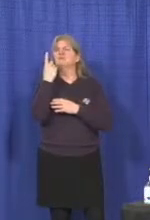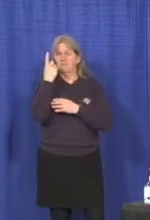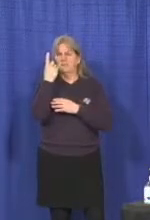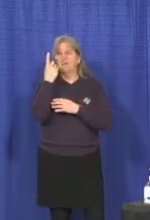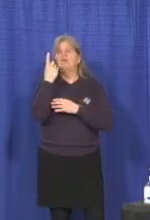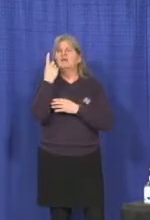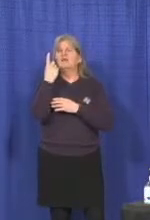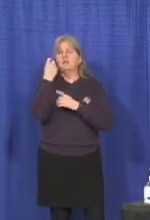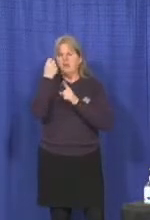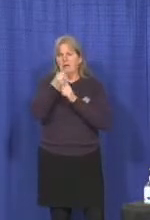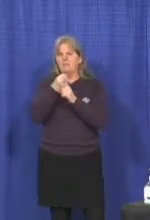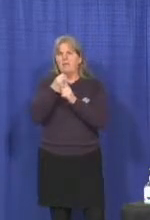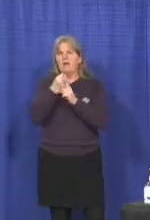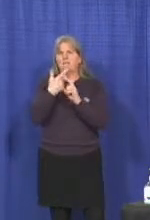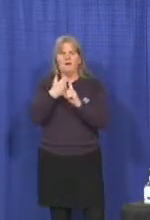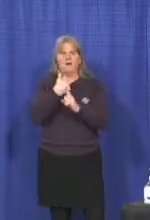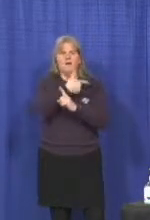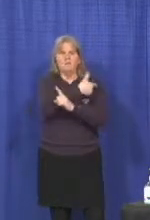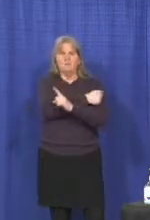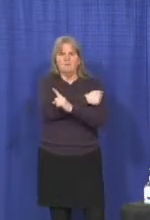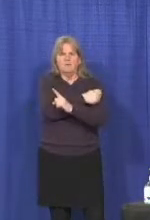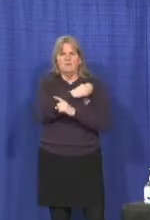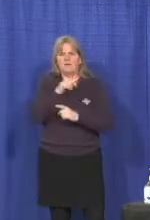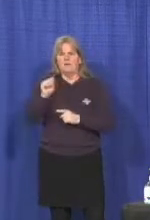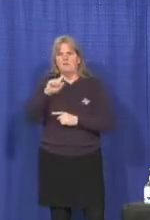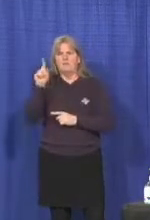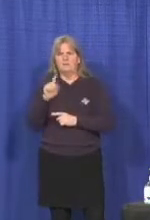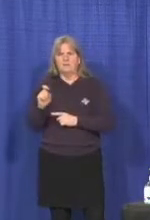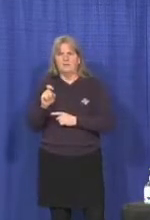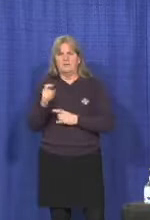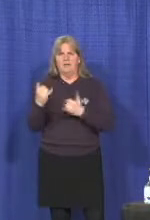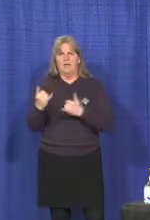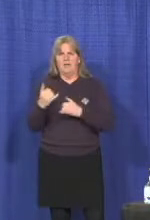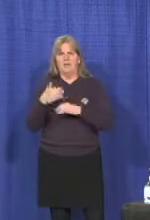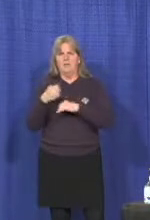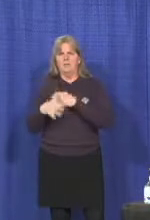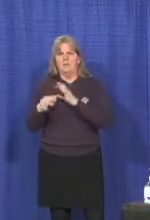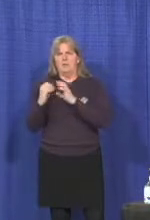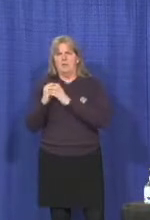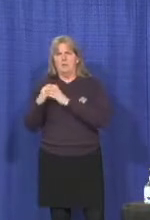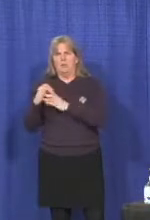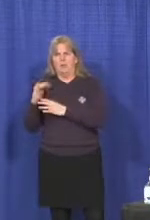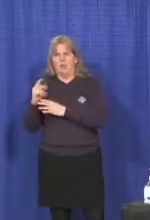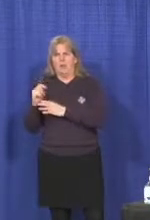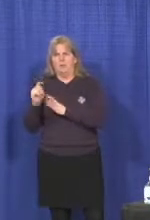case of this in the news today. But we are not hearing those